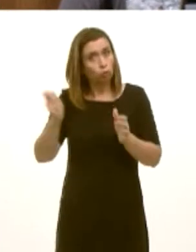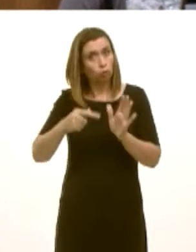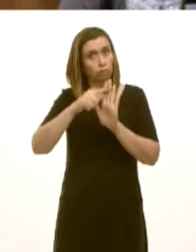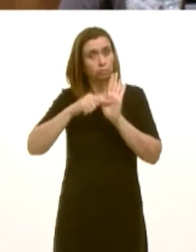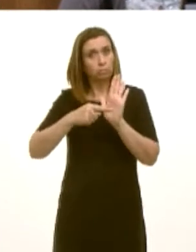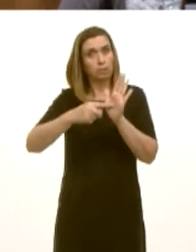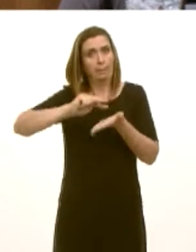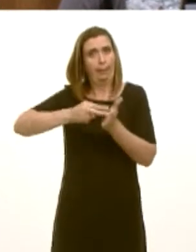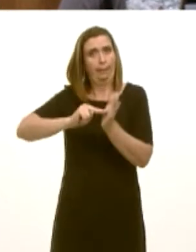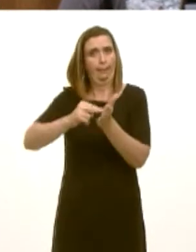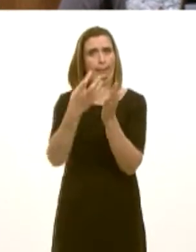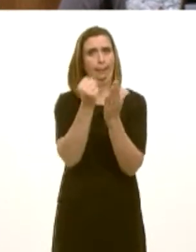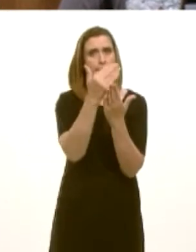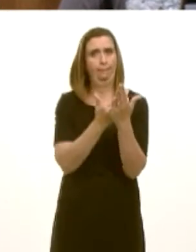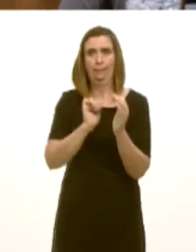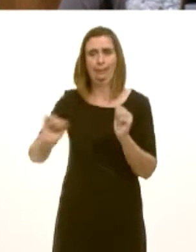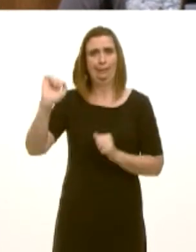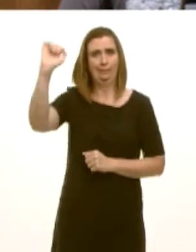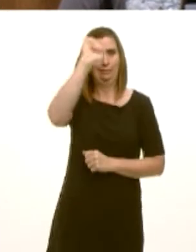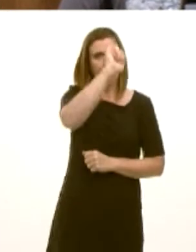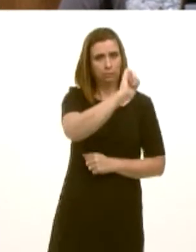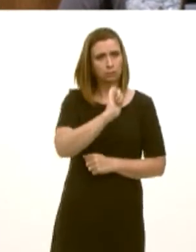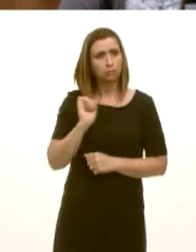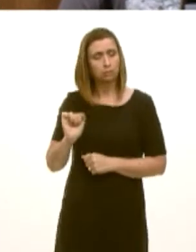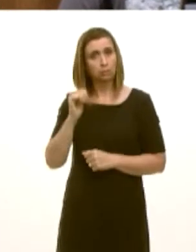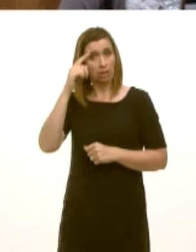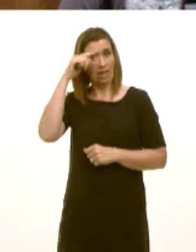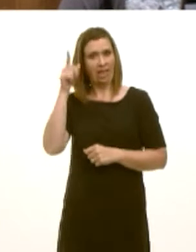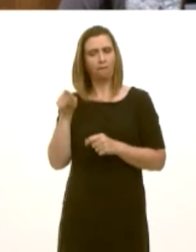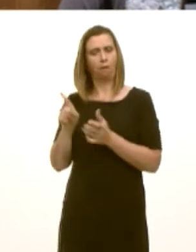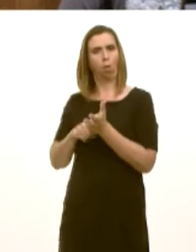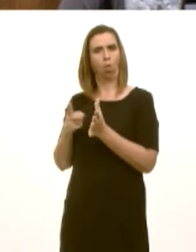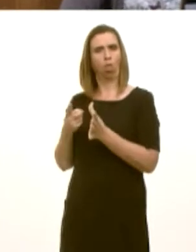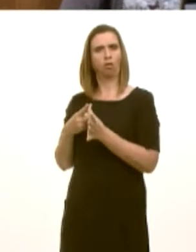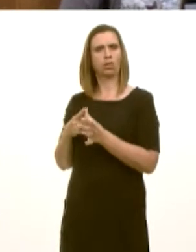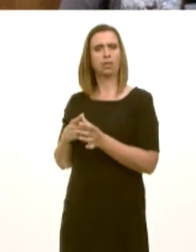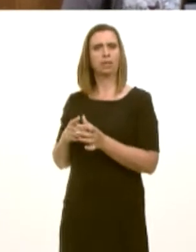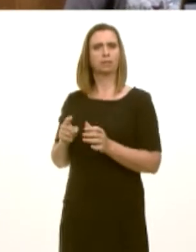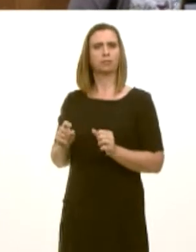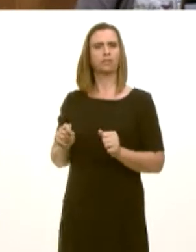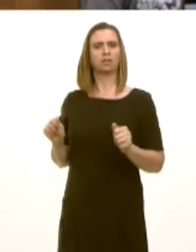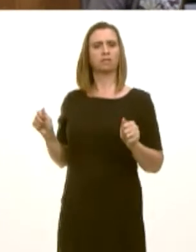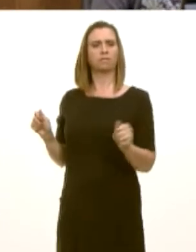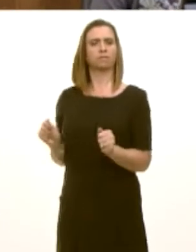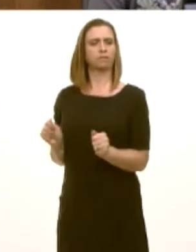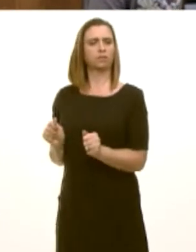of education in their particular county. If there is any attempt by a local authority to restrict the availability of Welsh-medium